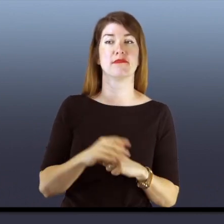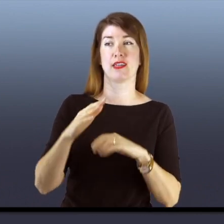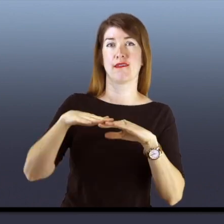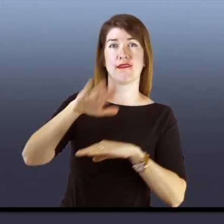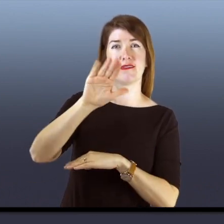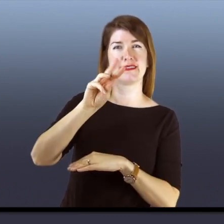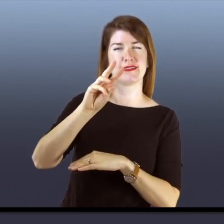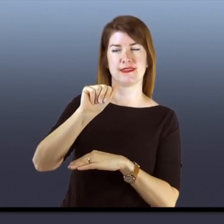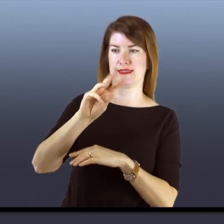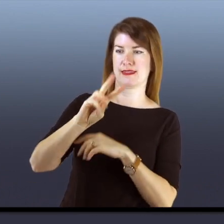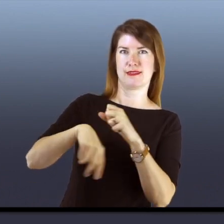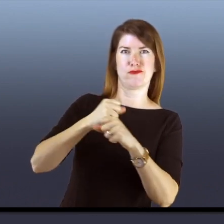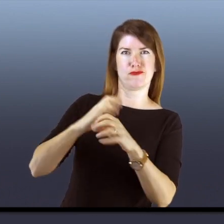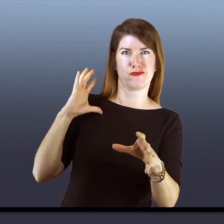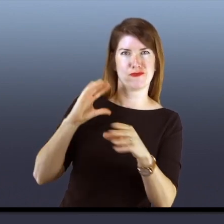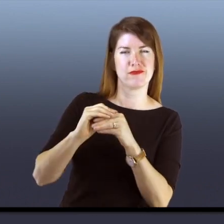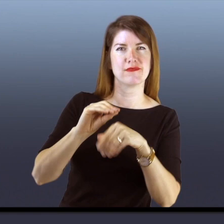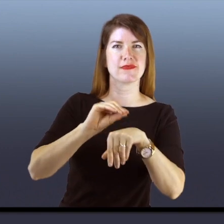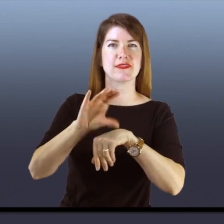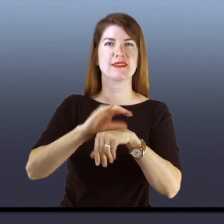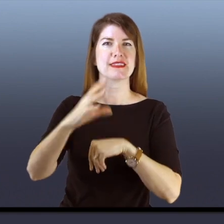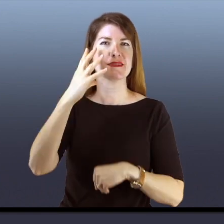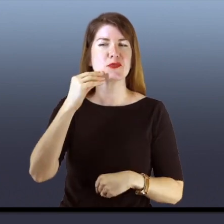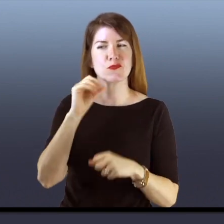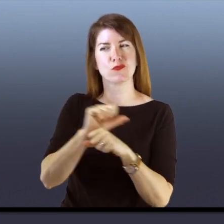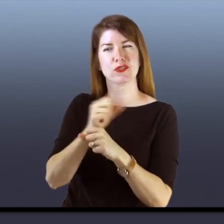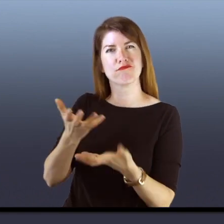of counseling experience and working with deaf and hard of hearing individuals.